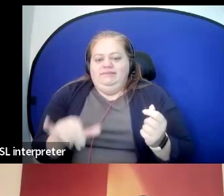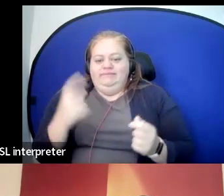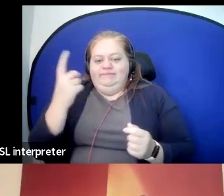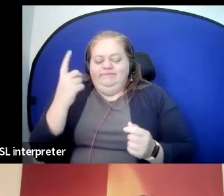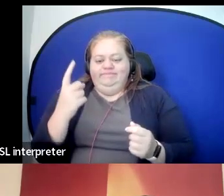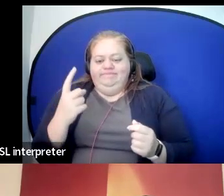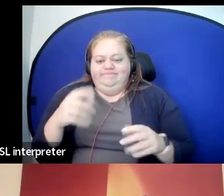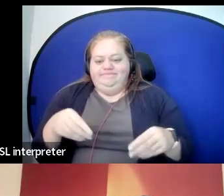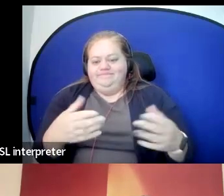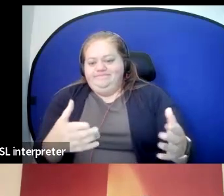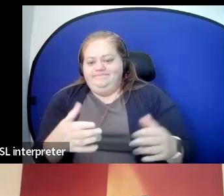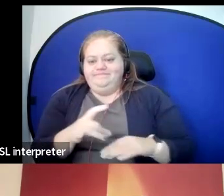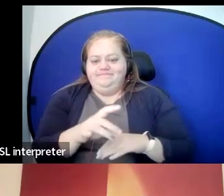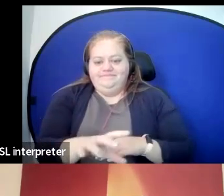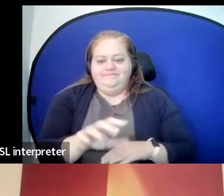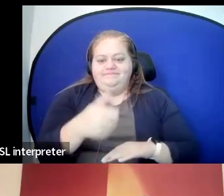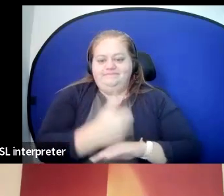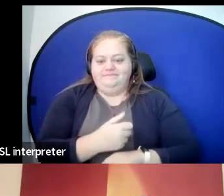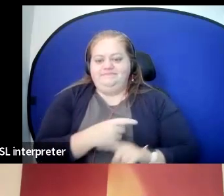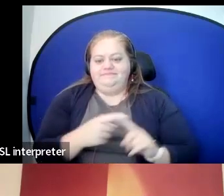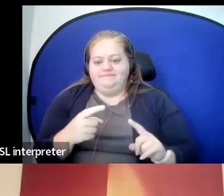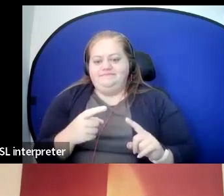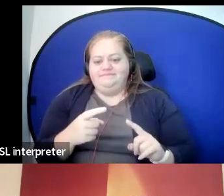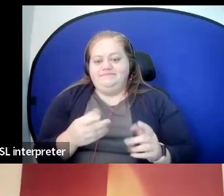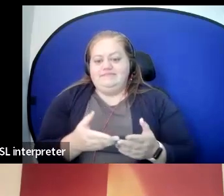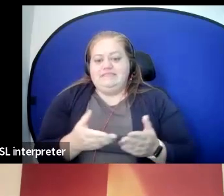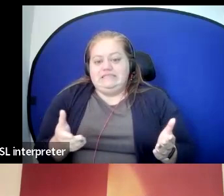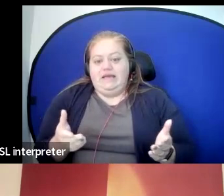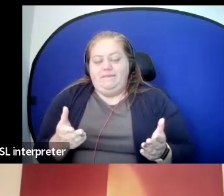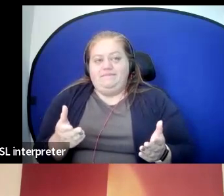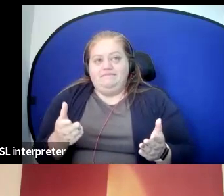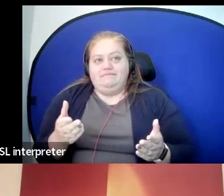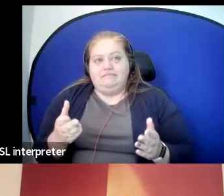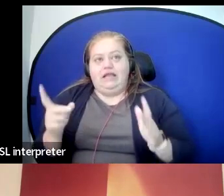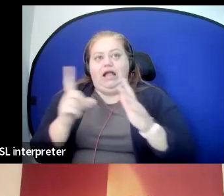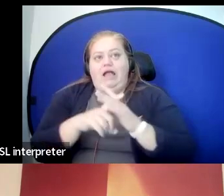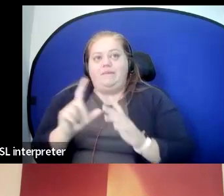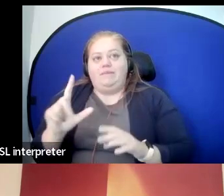And these things came later on. But yeah, that's my perspective.